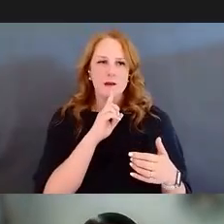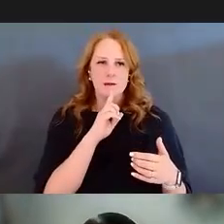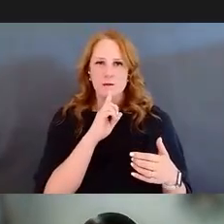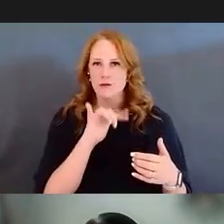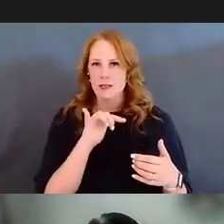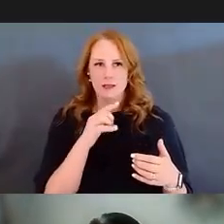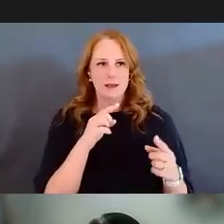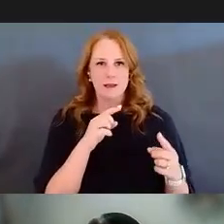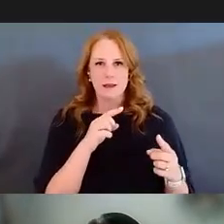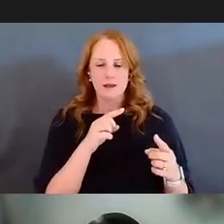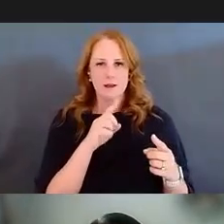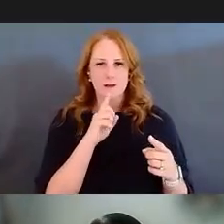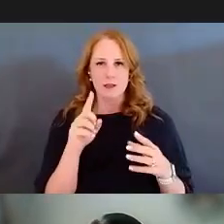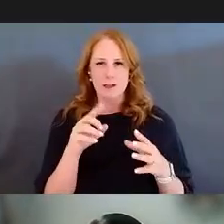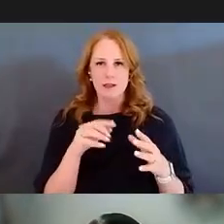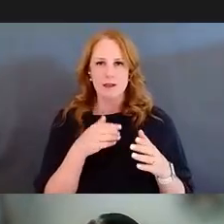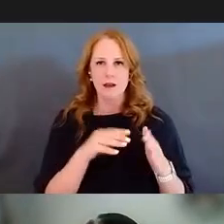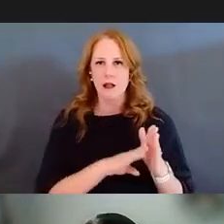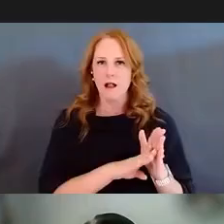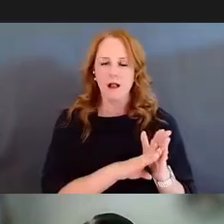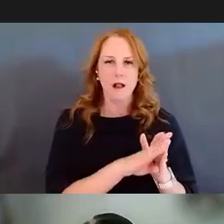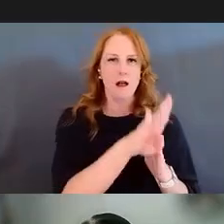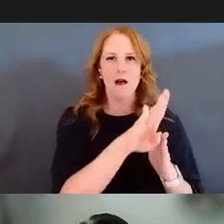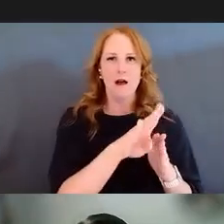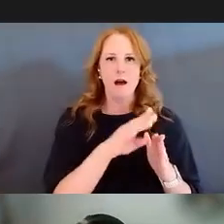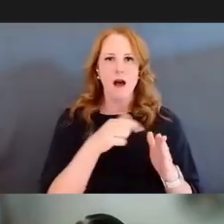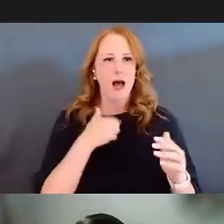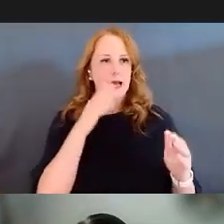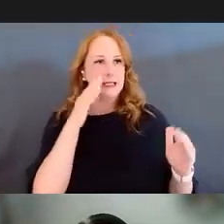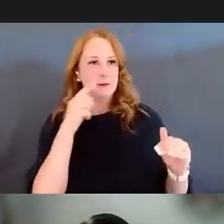of its own in a lot of ways. They have done so much more than I could have ever imagined and it